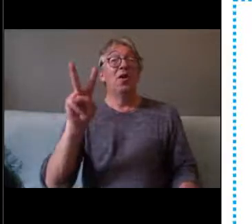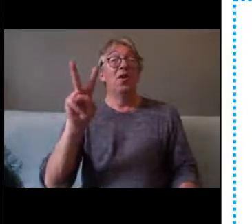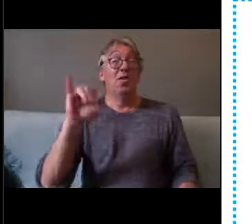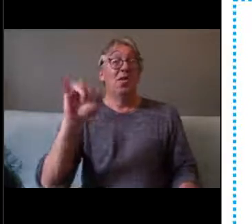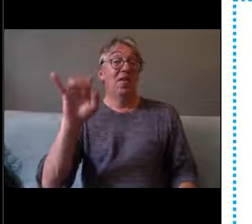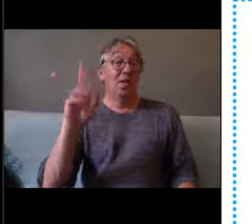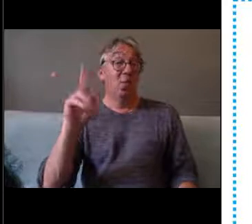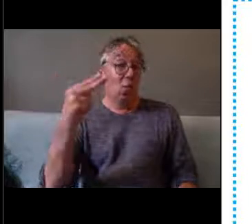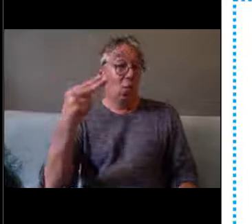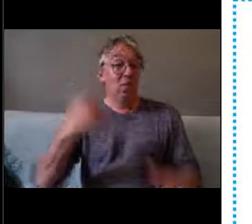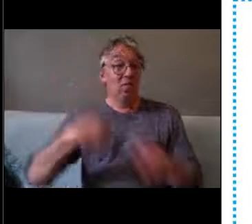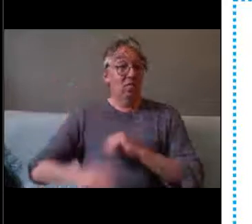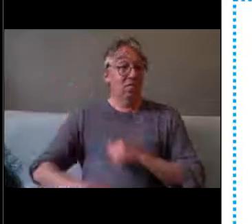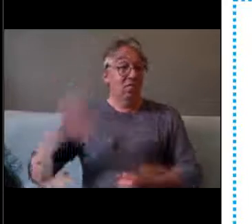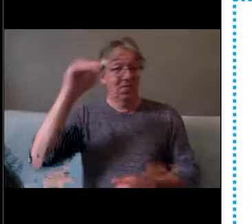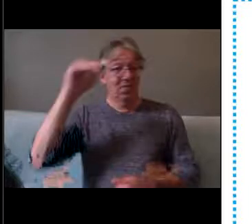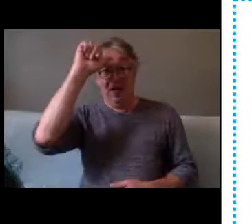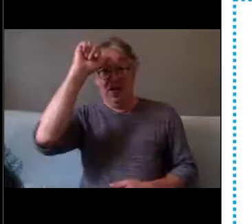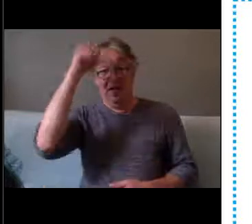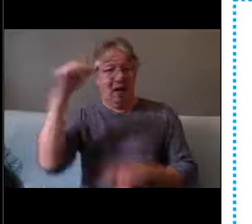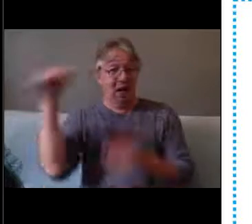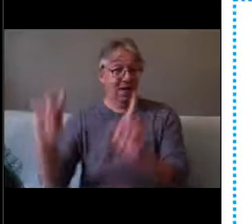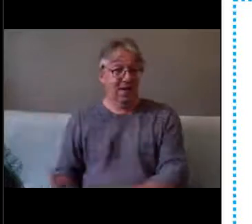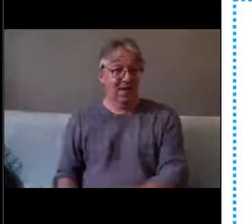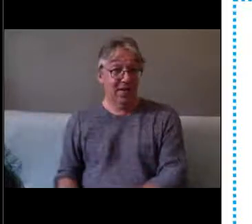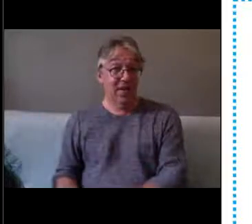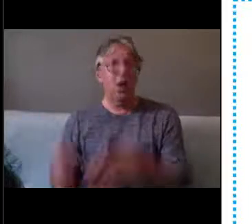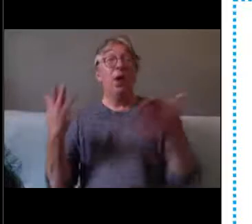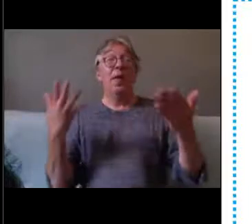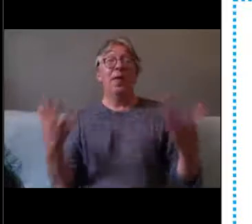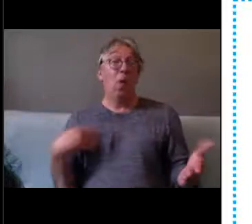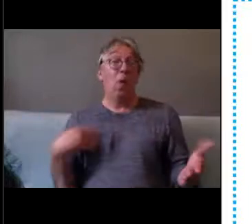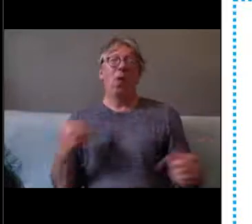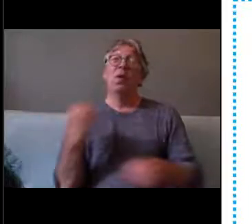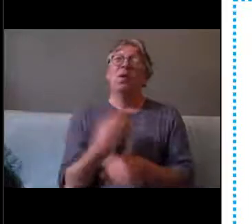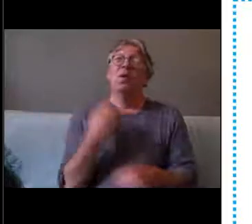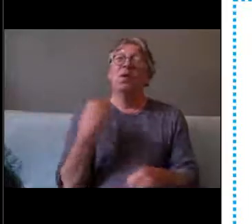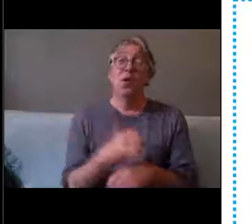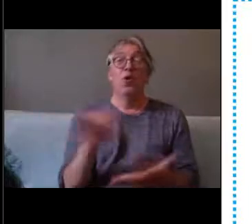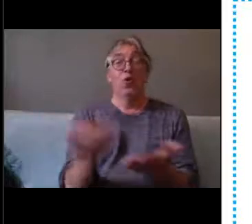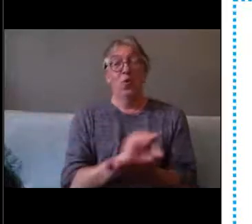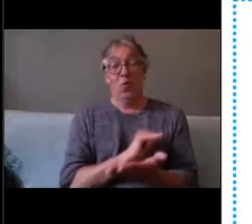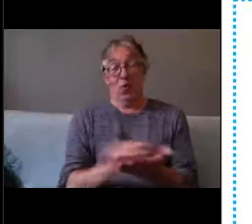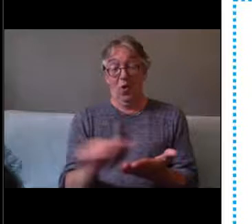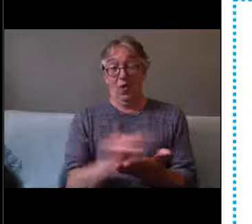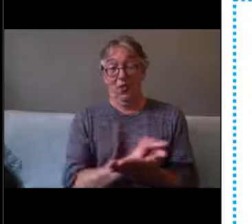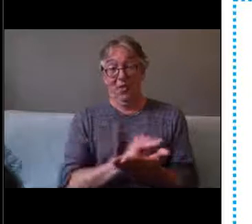and I'm currently in New York working in the policy section of the office